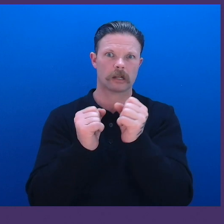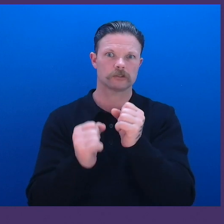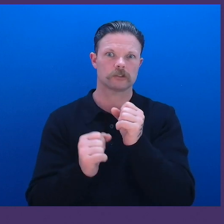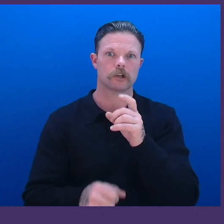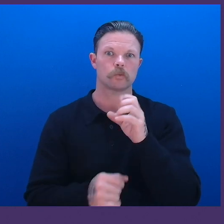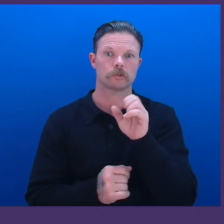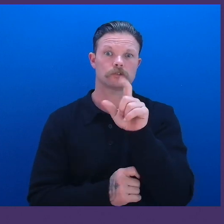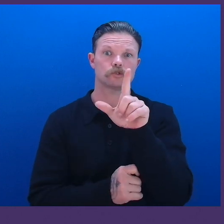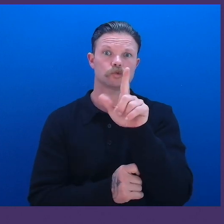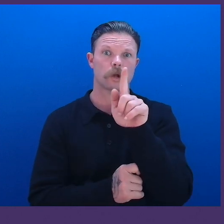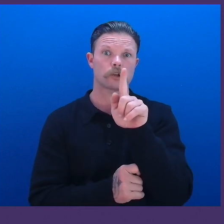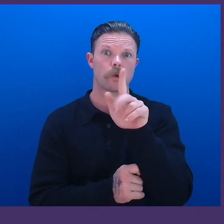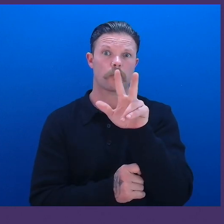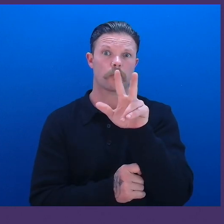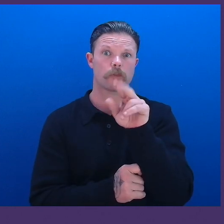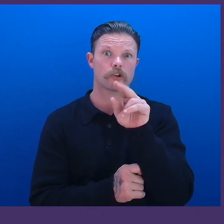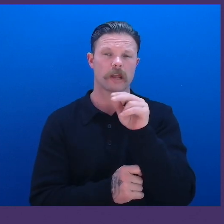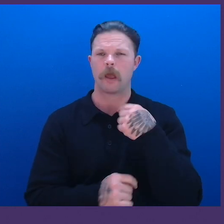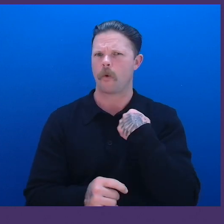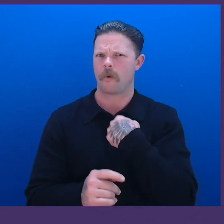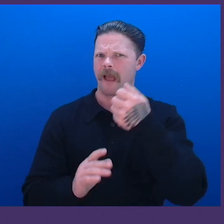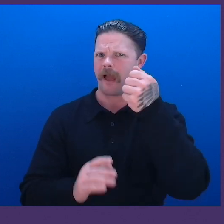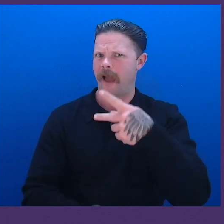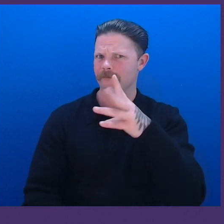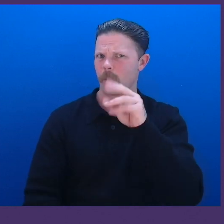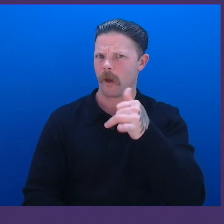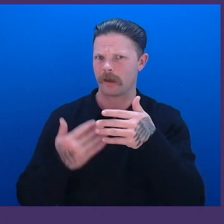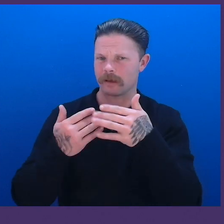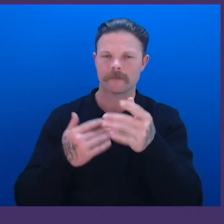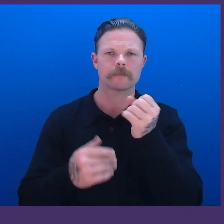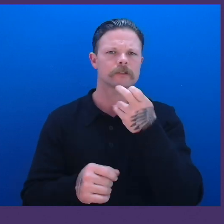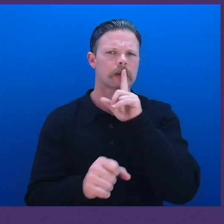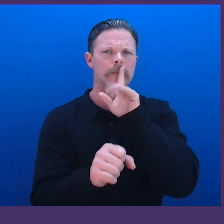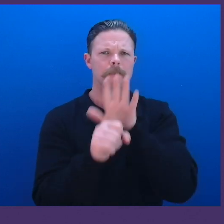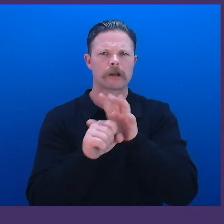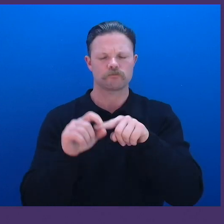We're halfway. And she committed to continue the implementation of the strategy.